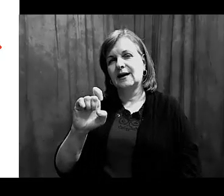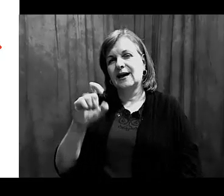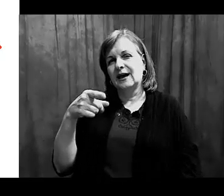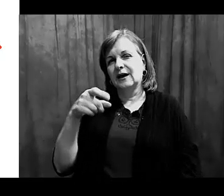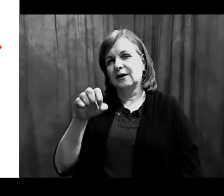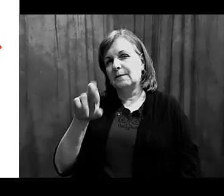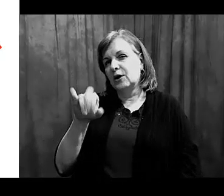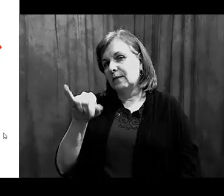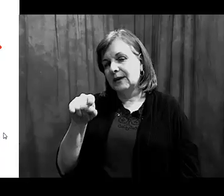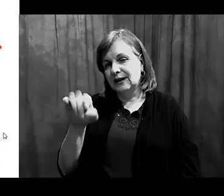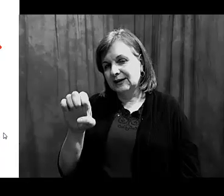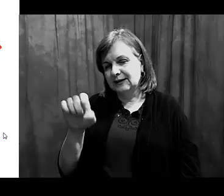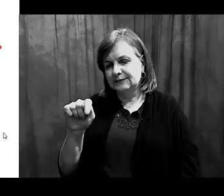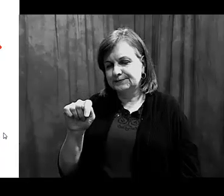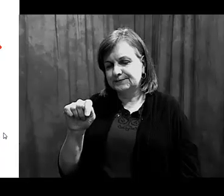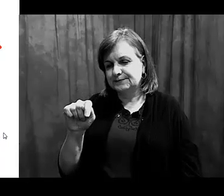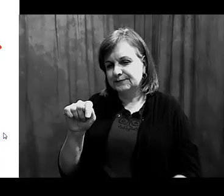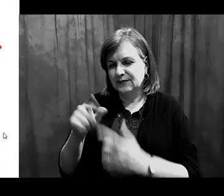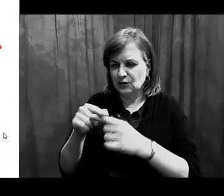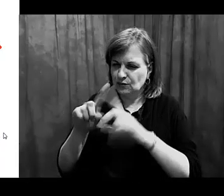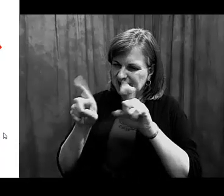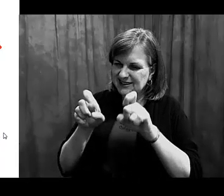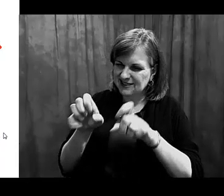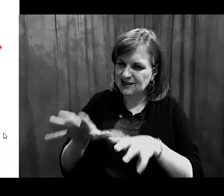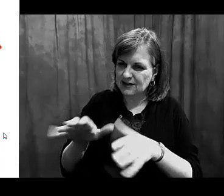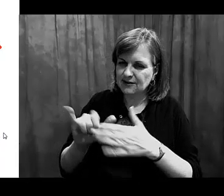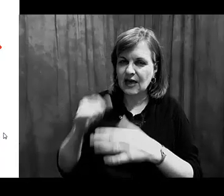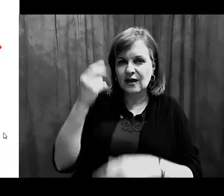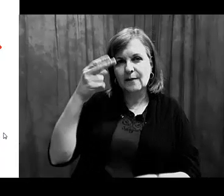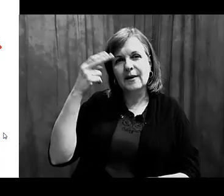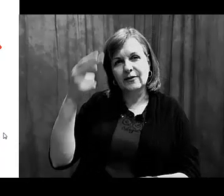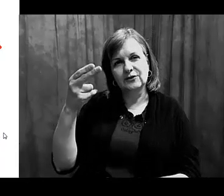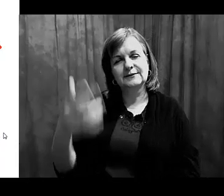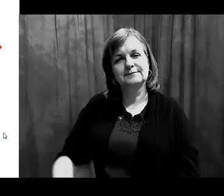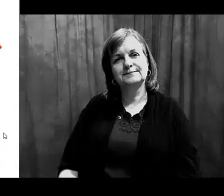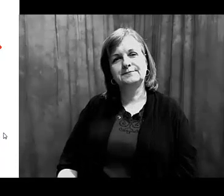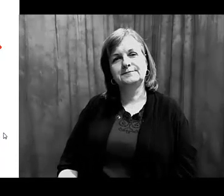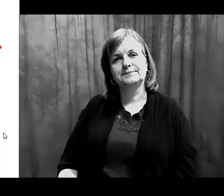to accurately and adequately test